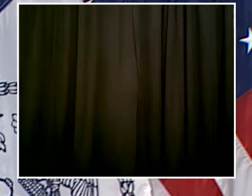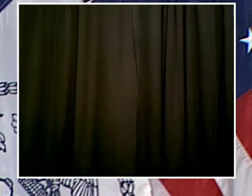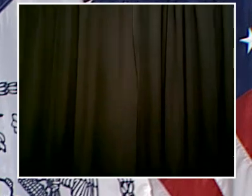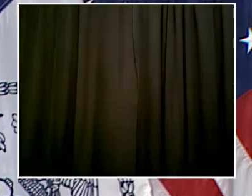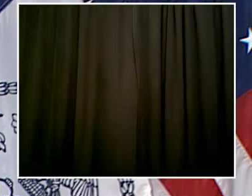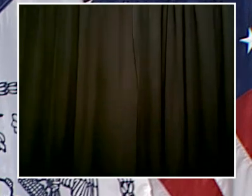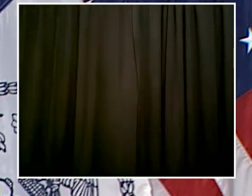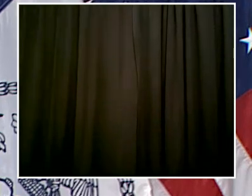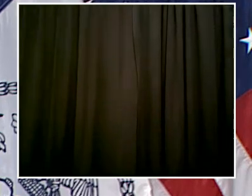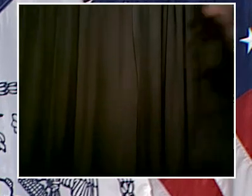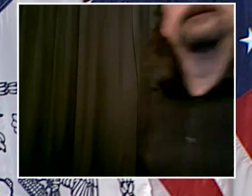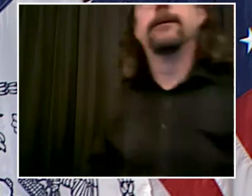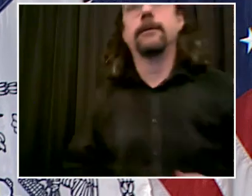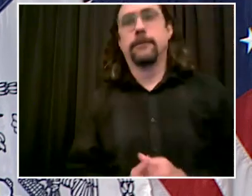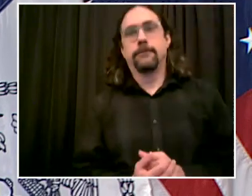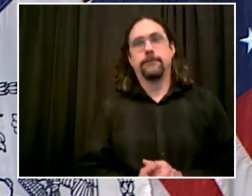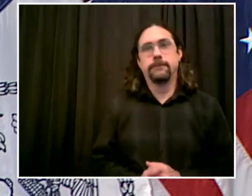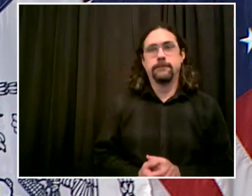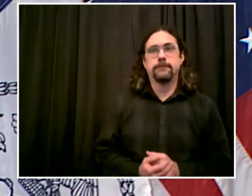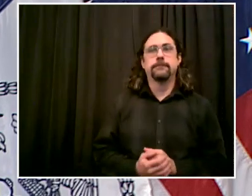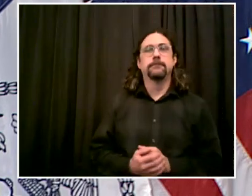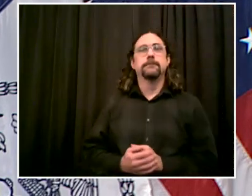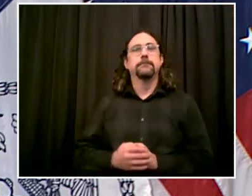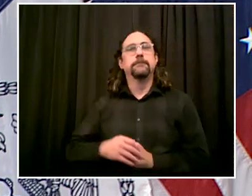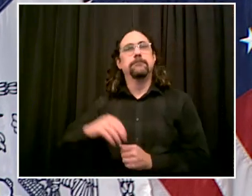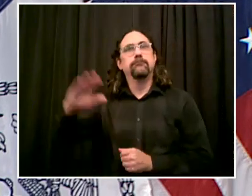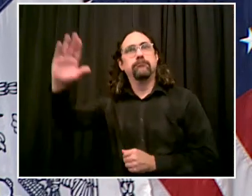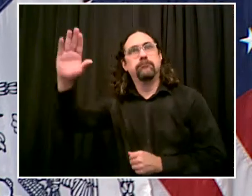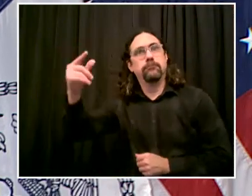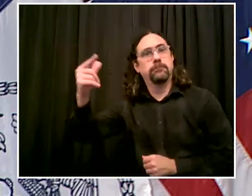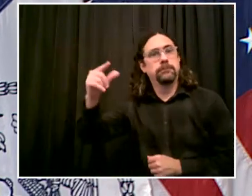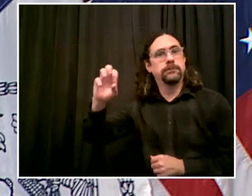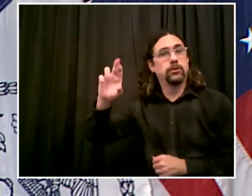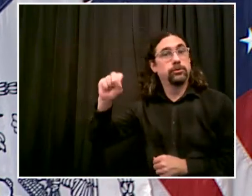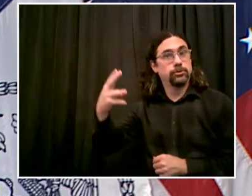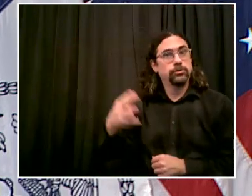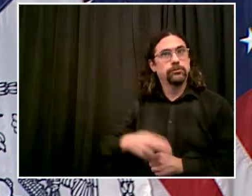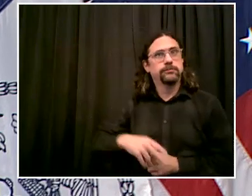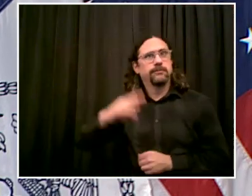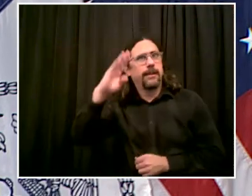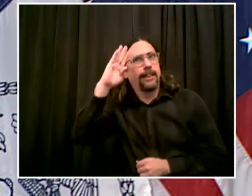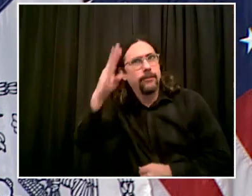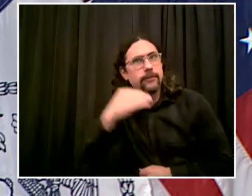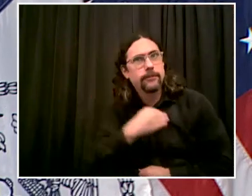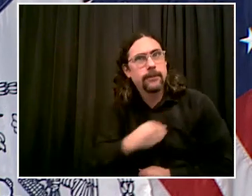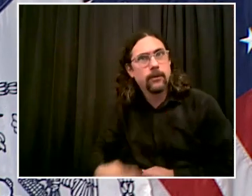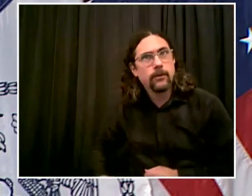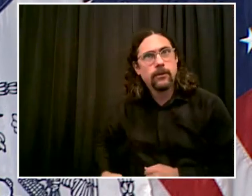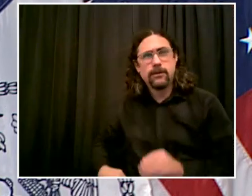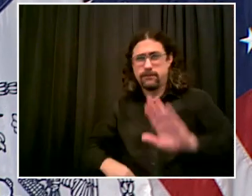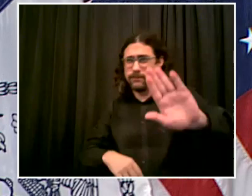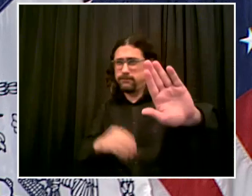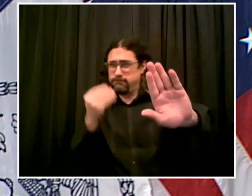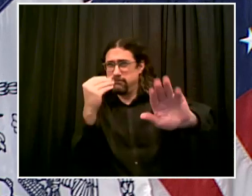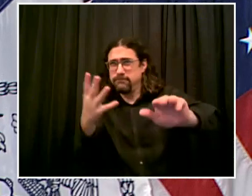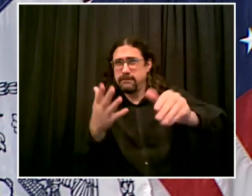QUESTIONS FOR